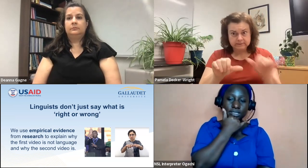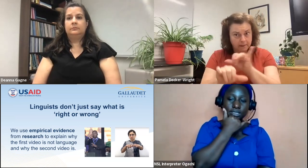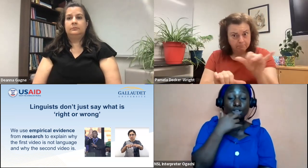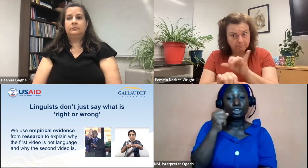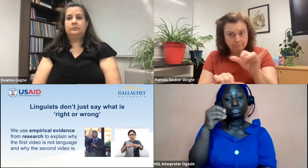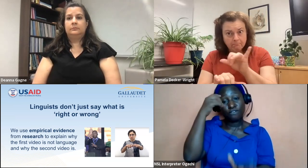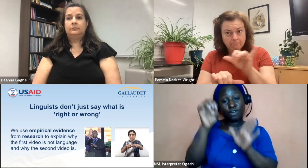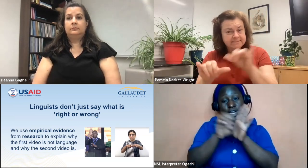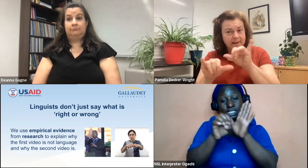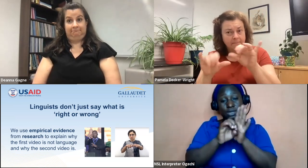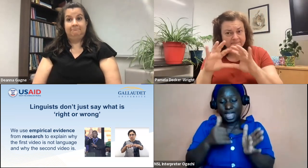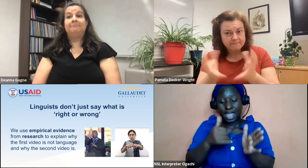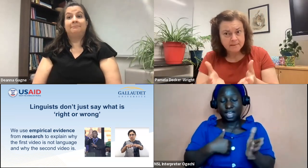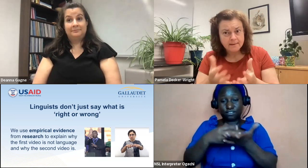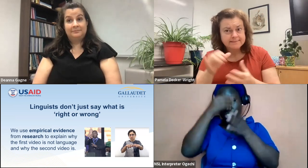I'm producing different hand shapes.